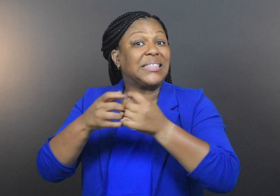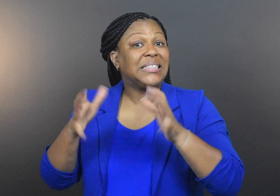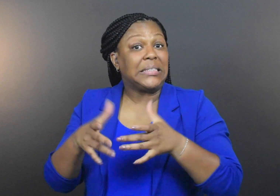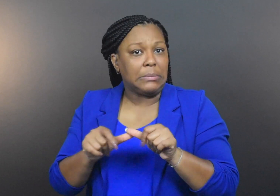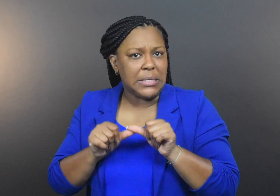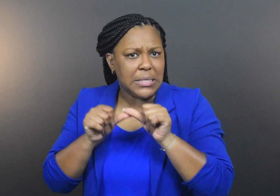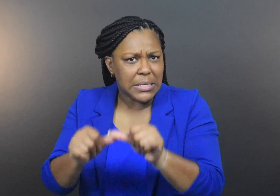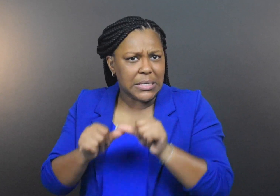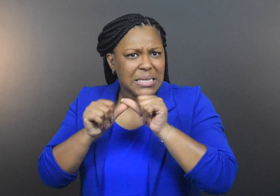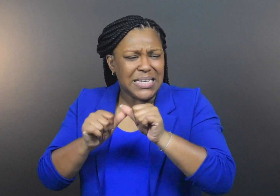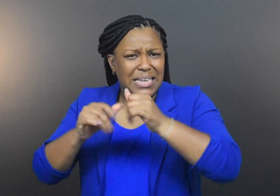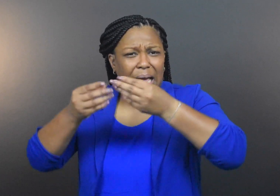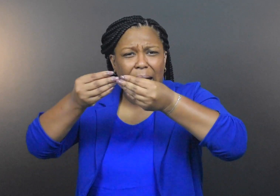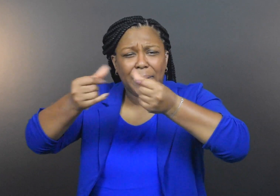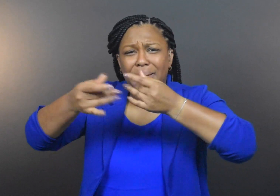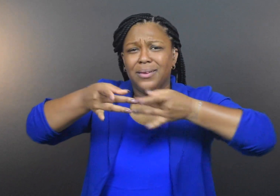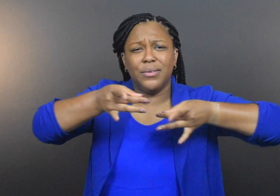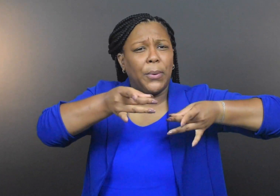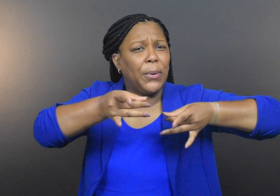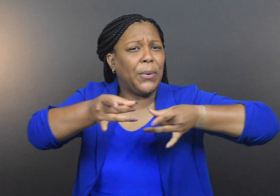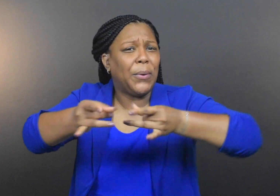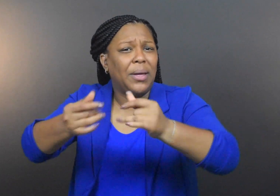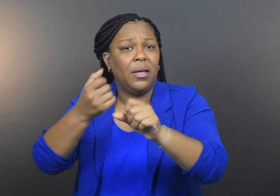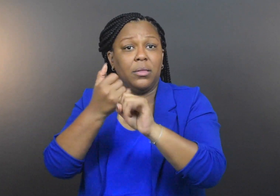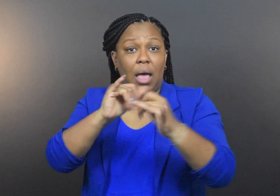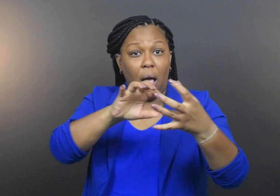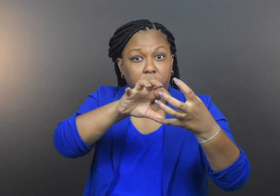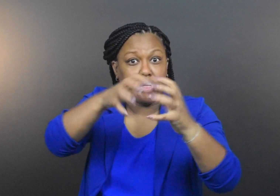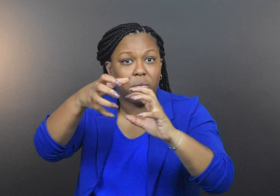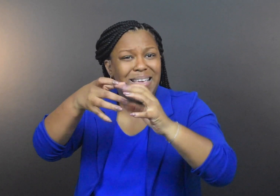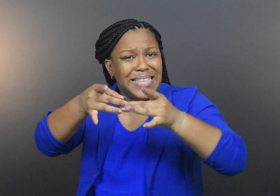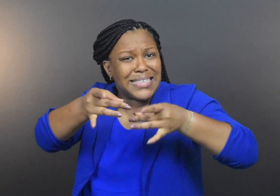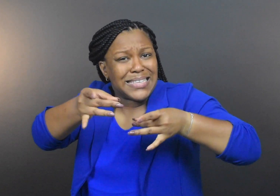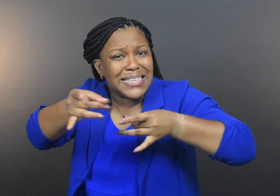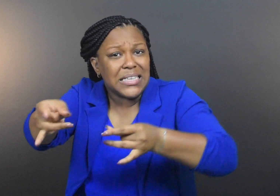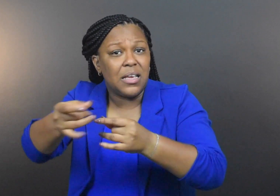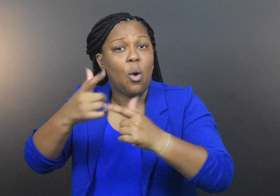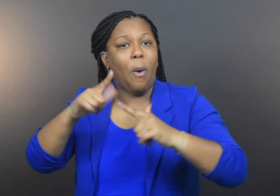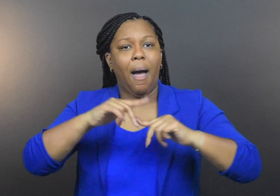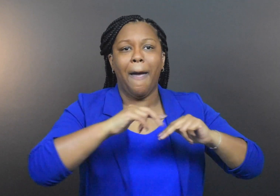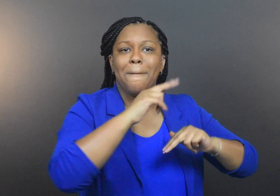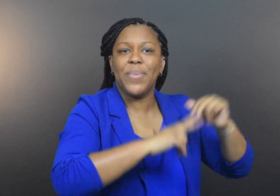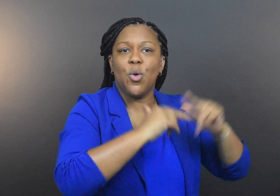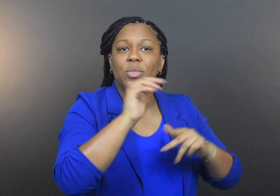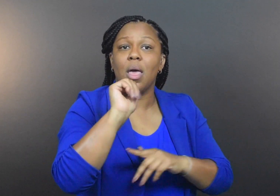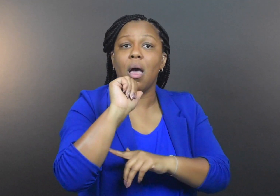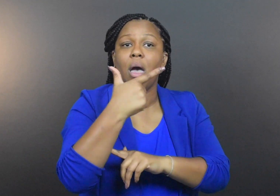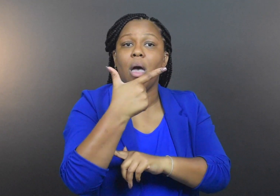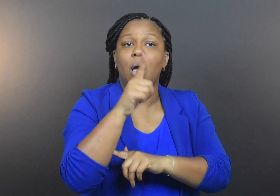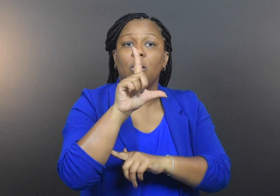team continued ironing out misaligned data while building an algorithm that would take over most of